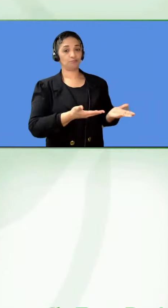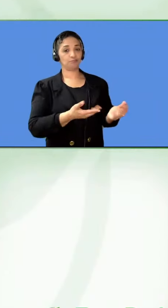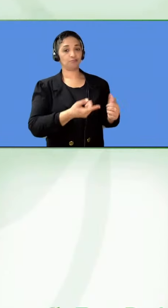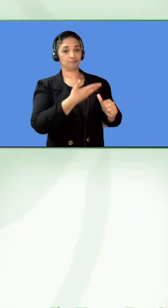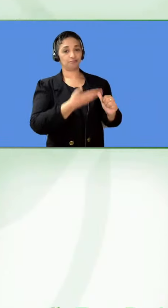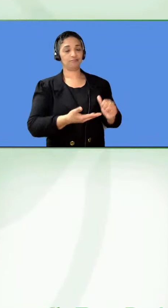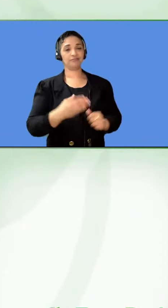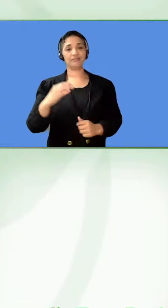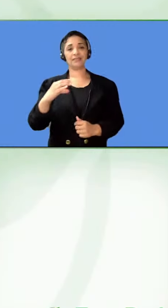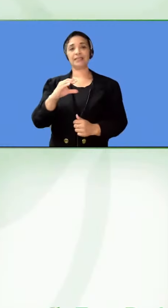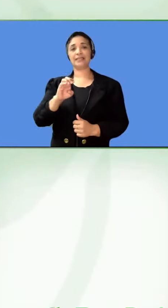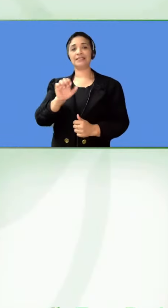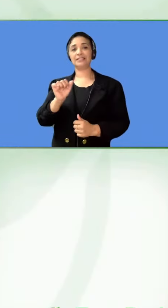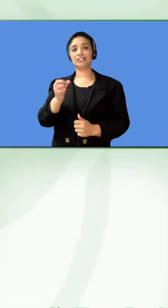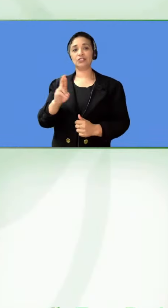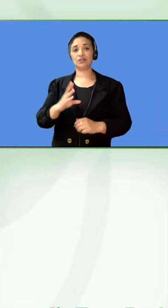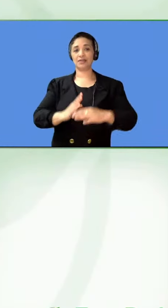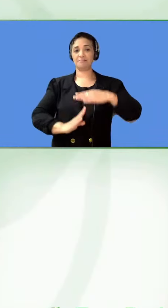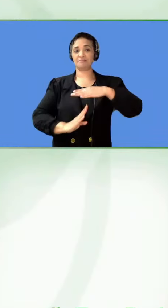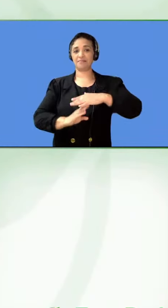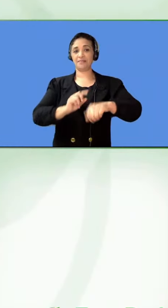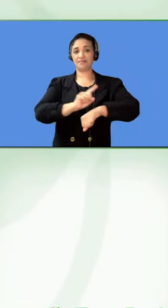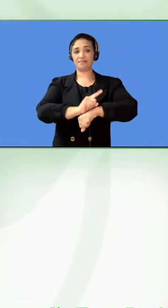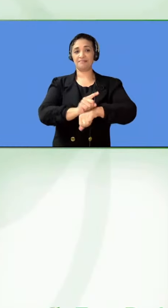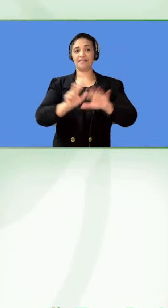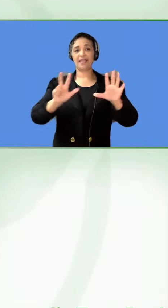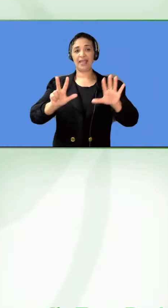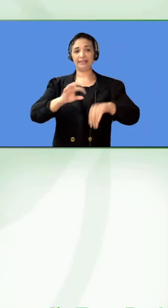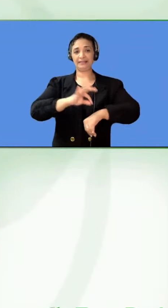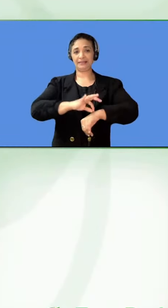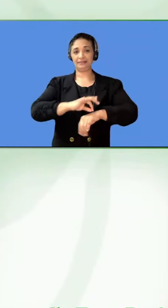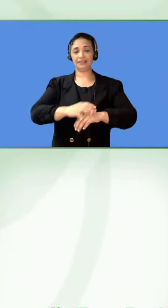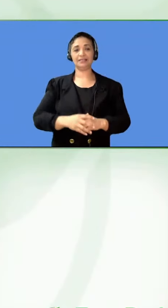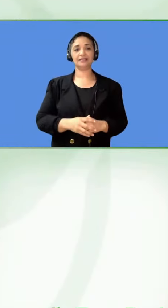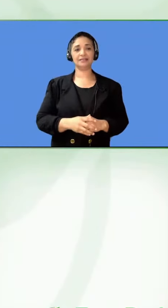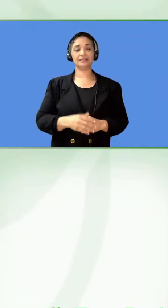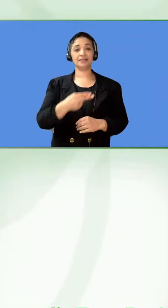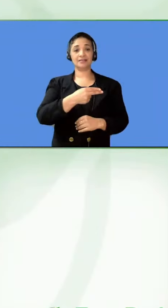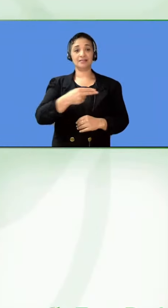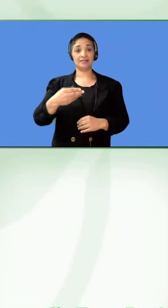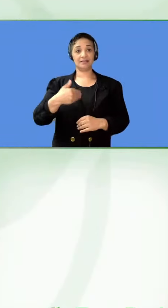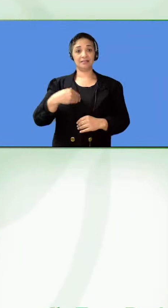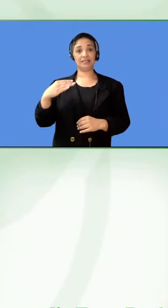My name Caesar is I am a geography teacher.